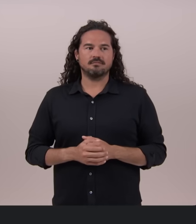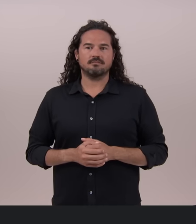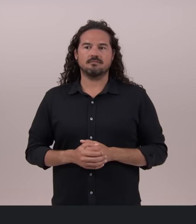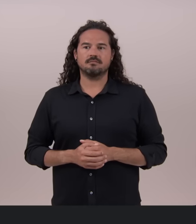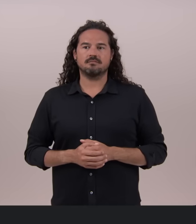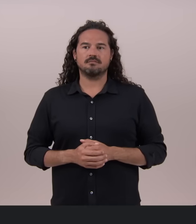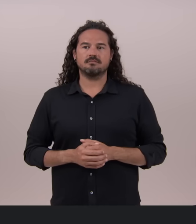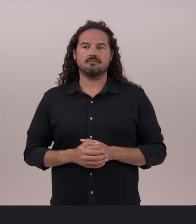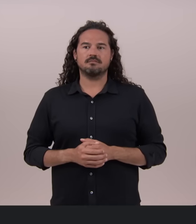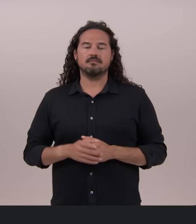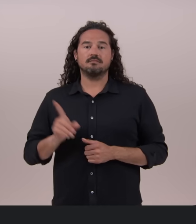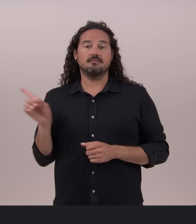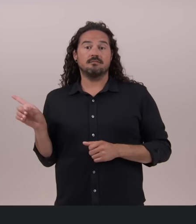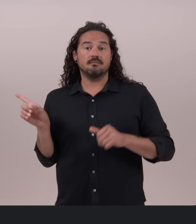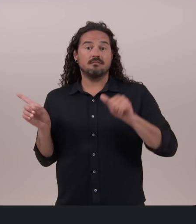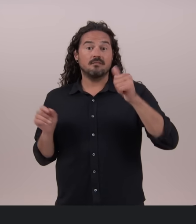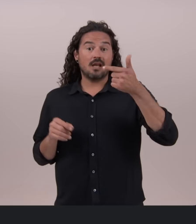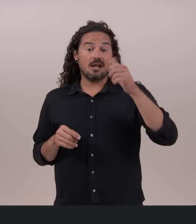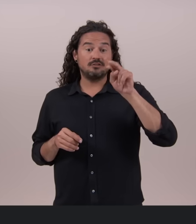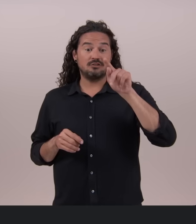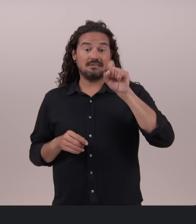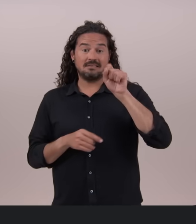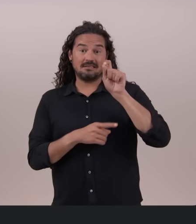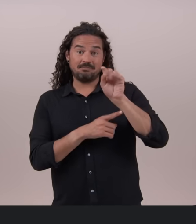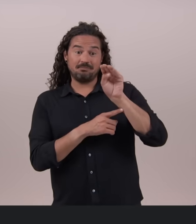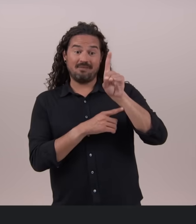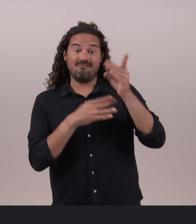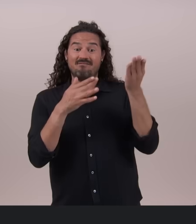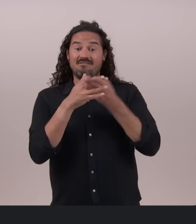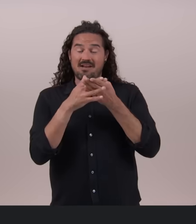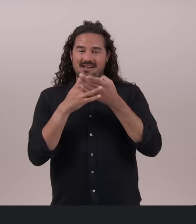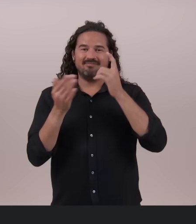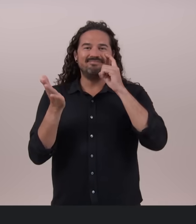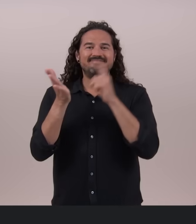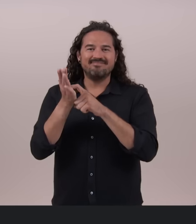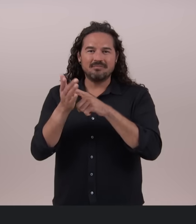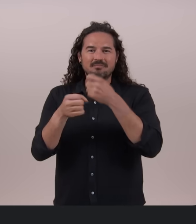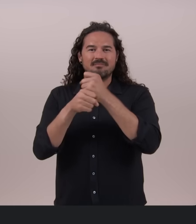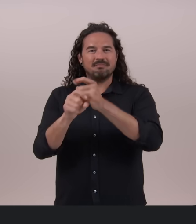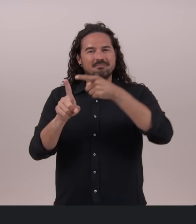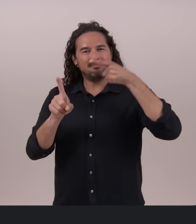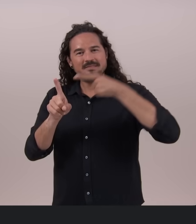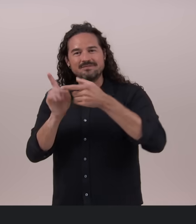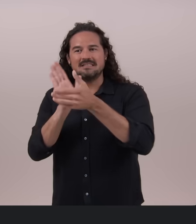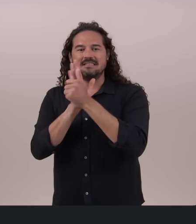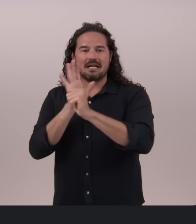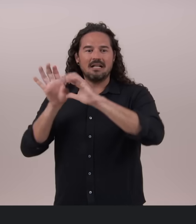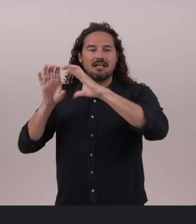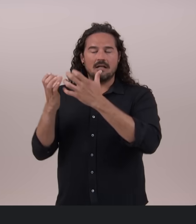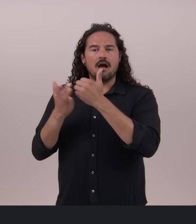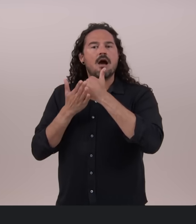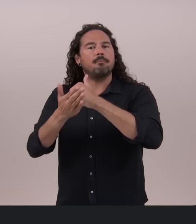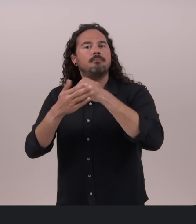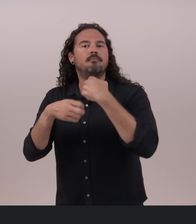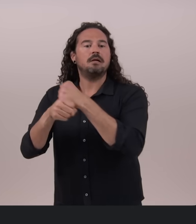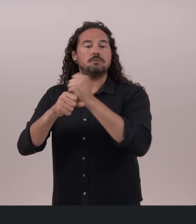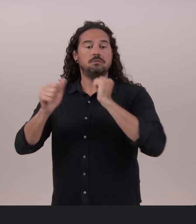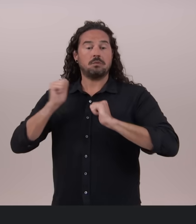In the Agents.md file, you can see we created a specific set of skills for the agent to produce the show, research to pull top text